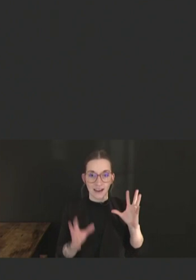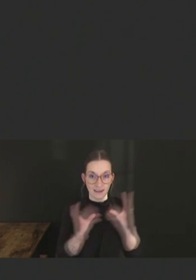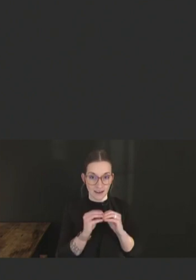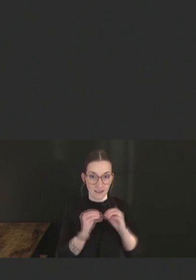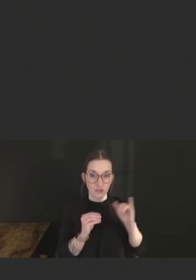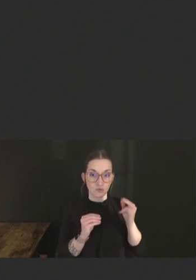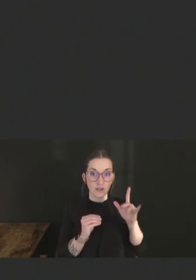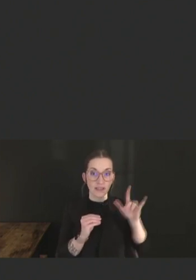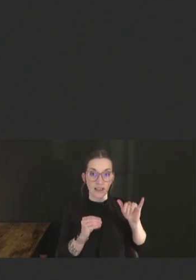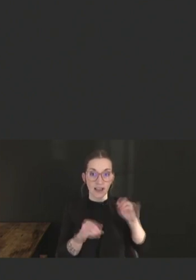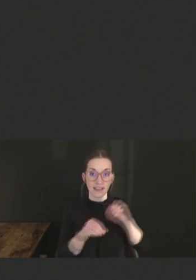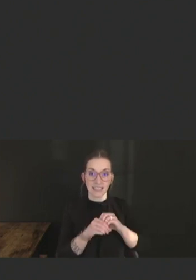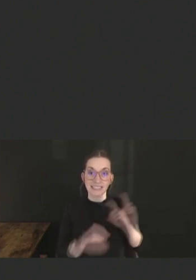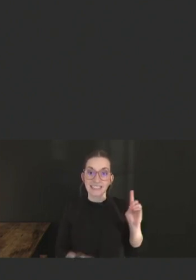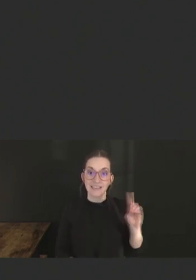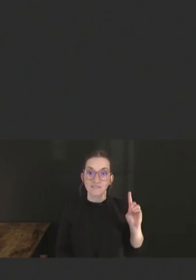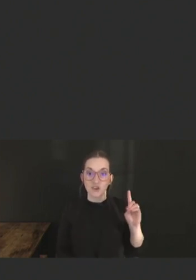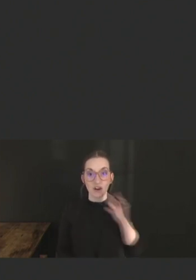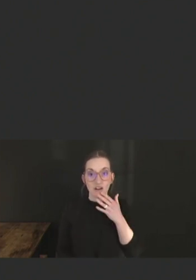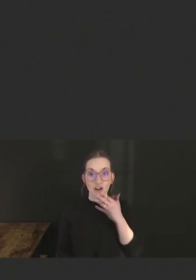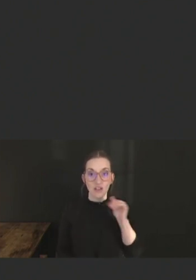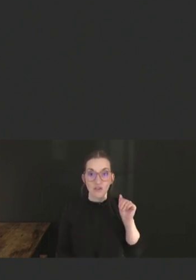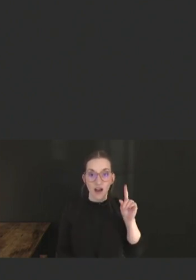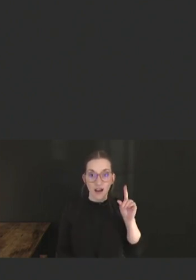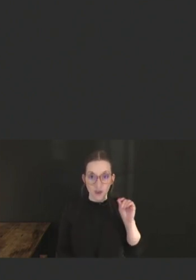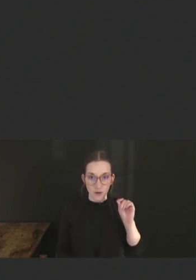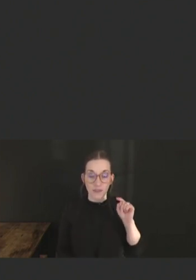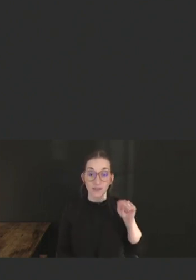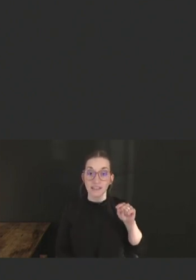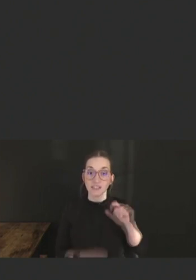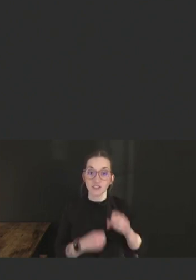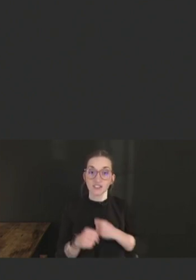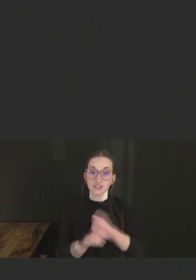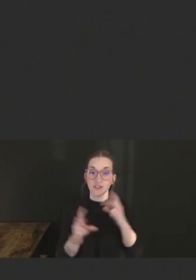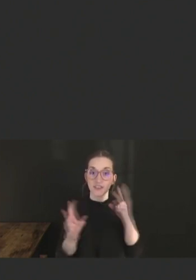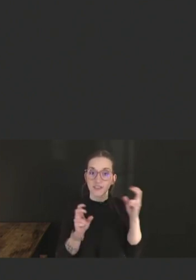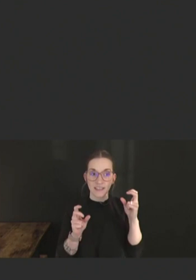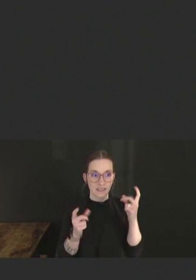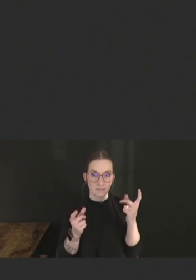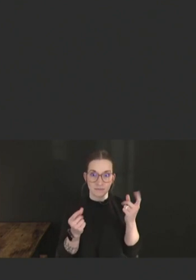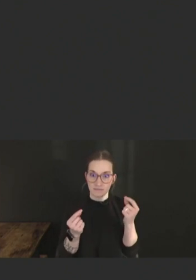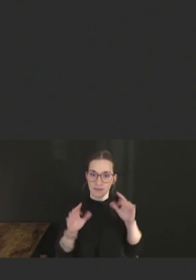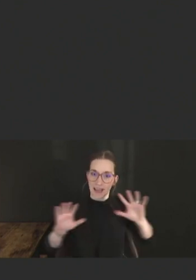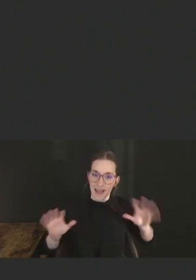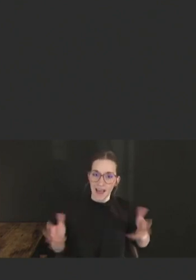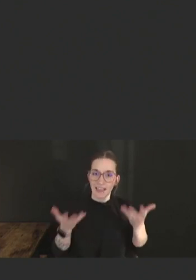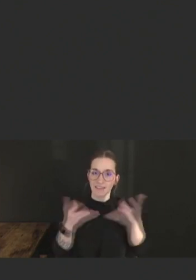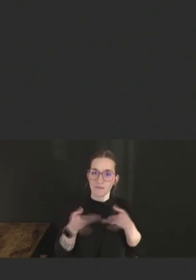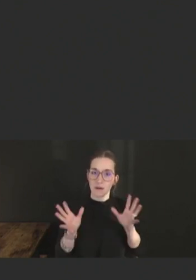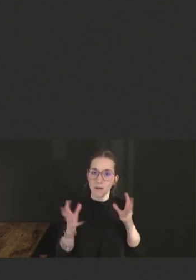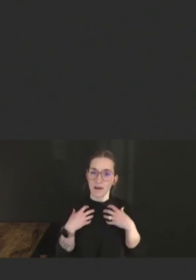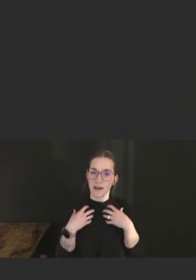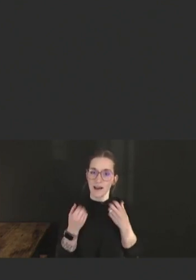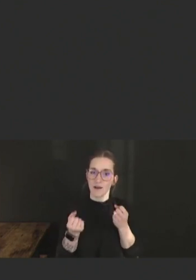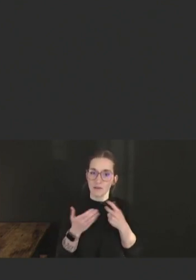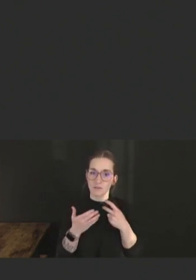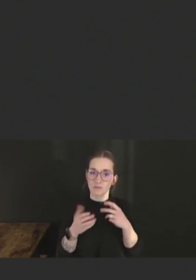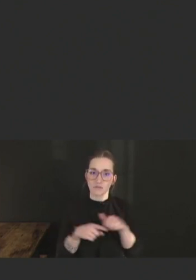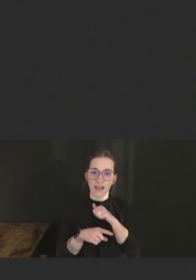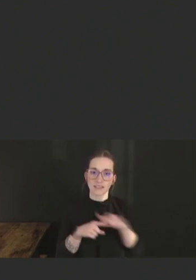And this year's theme is elevating public health practice for today and tomorrow and